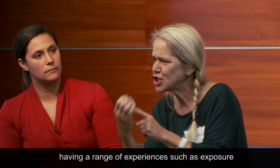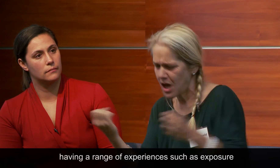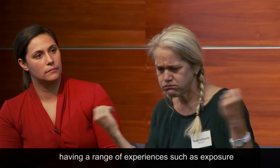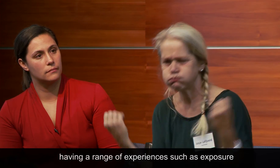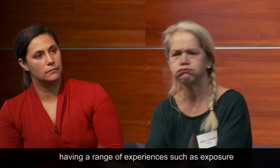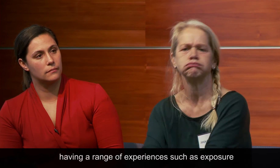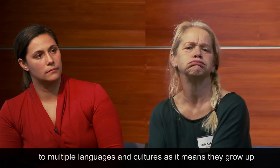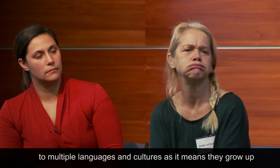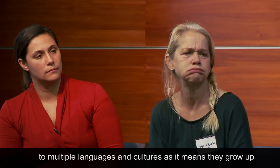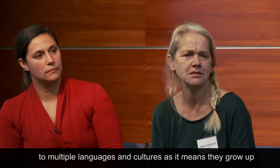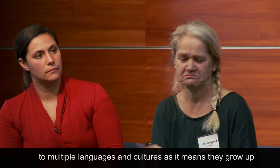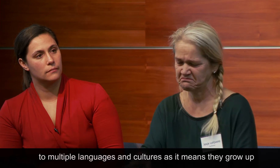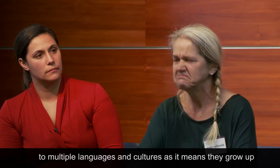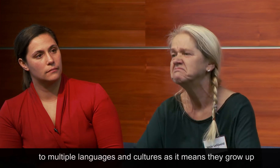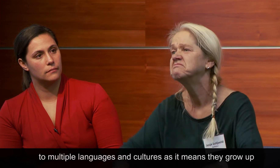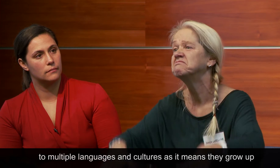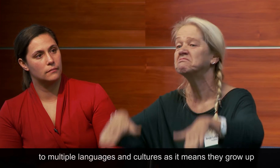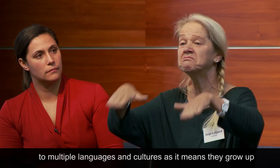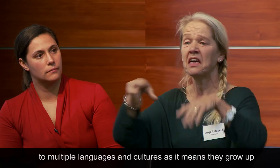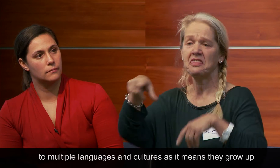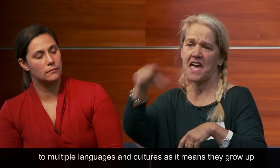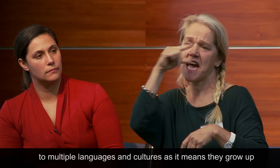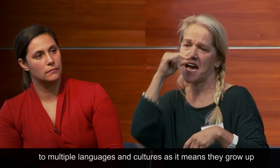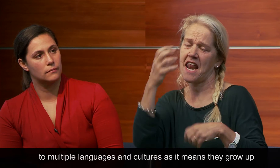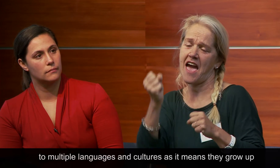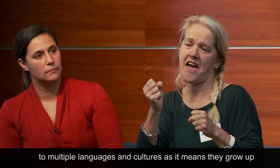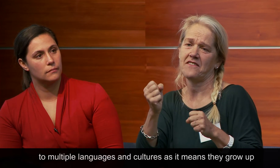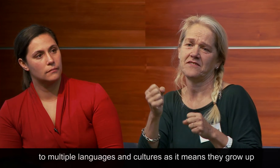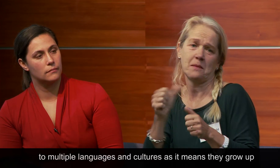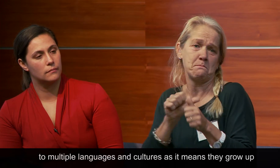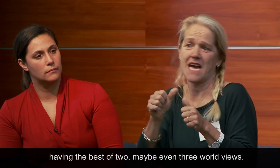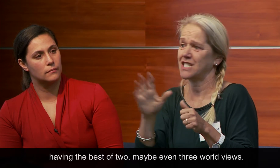such as exposure to multiple languages and cultures, as it means they grow up having